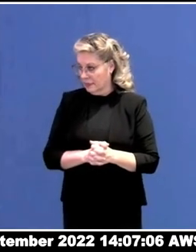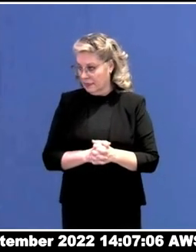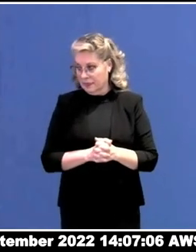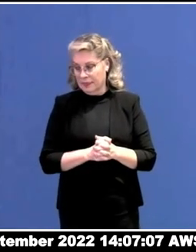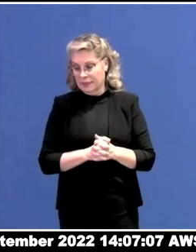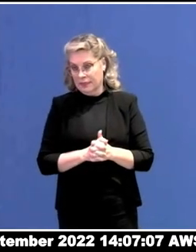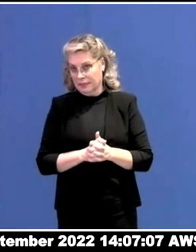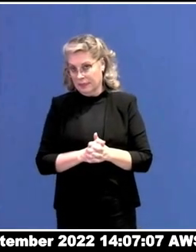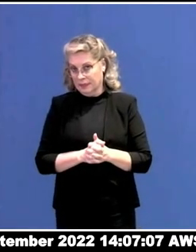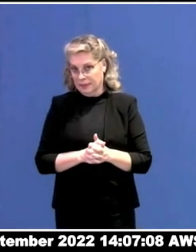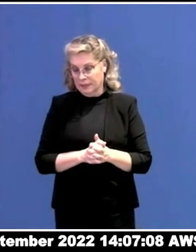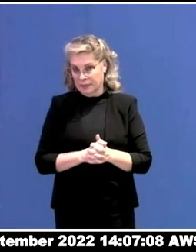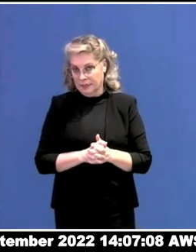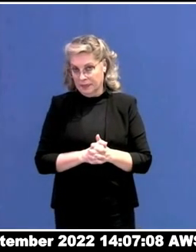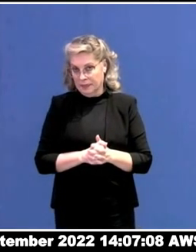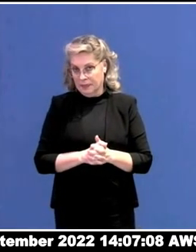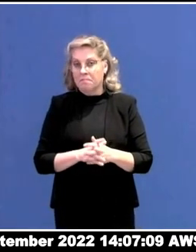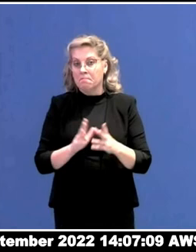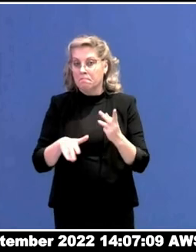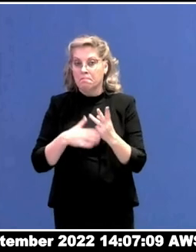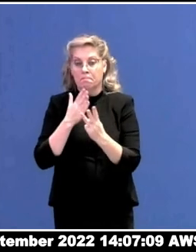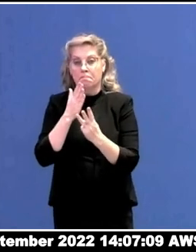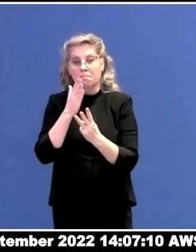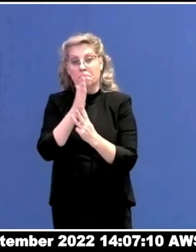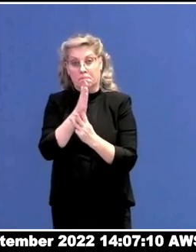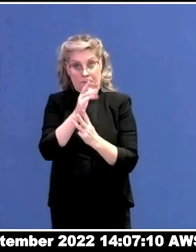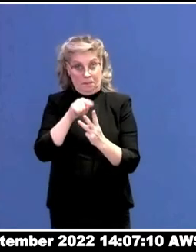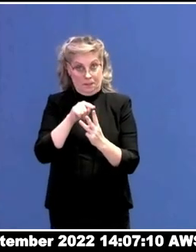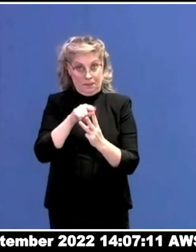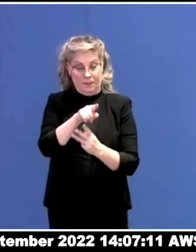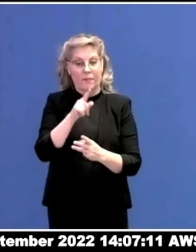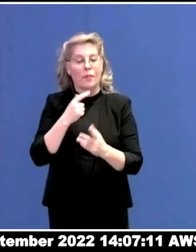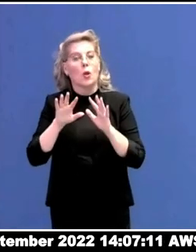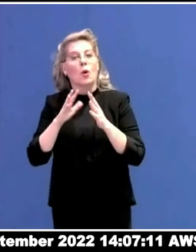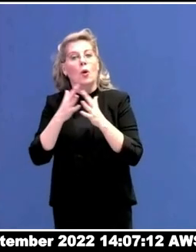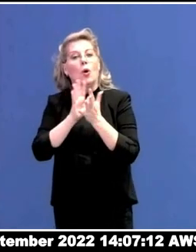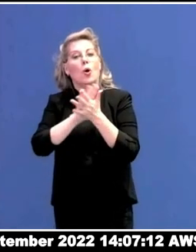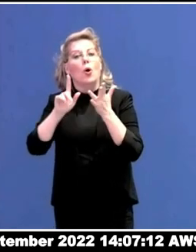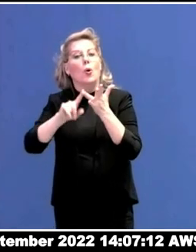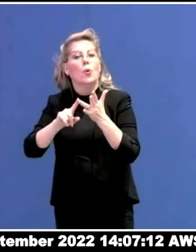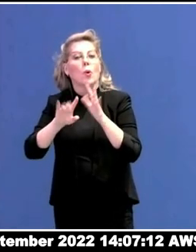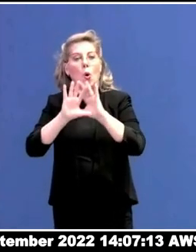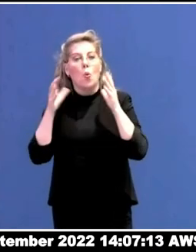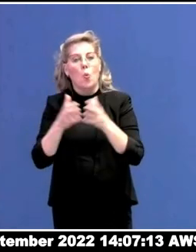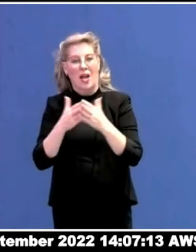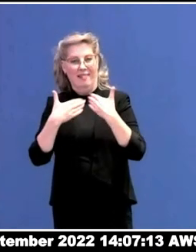Sure. I think if you look at the World Health Organization, they have an initiative called